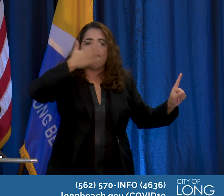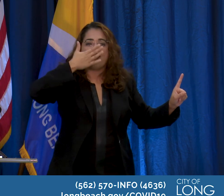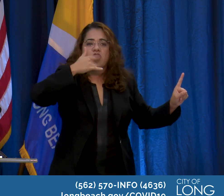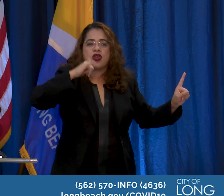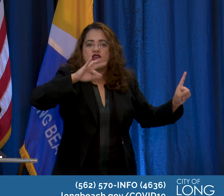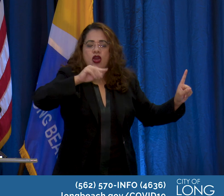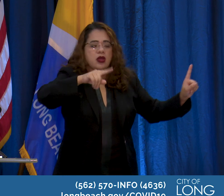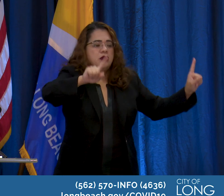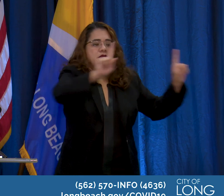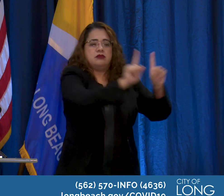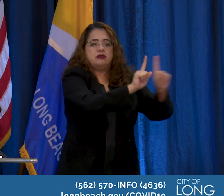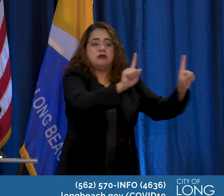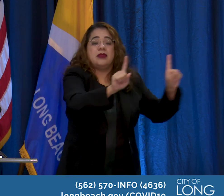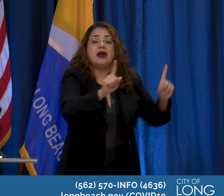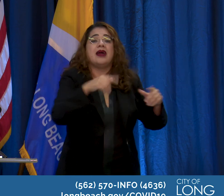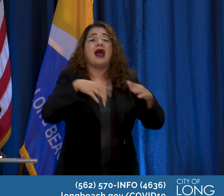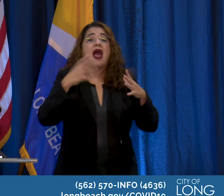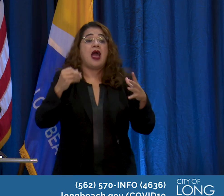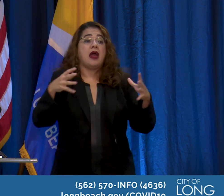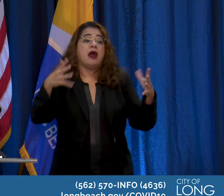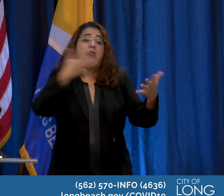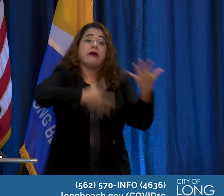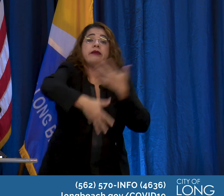of the gathering to less than two hours.